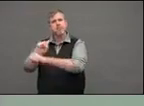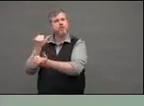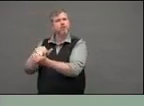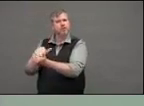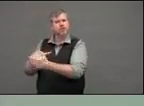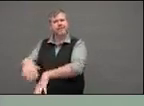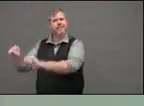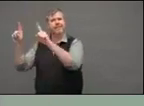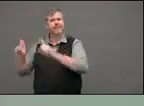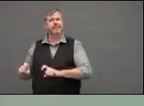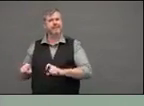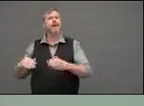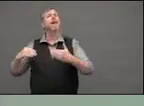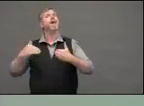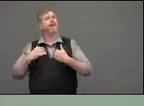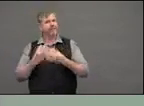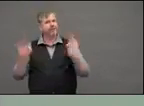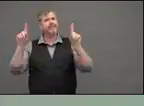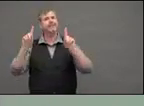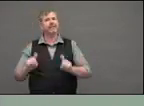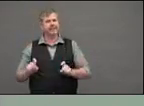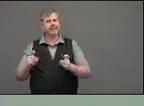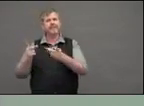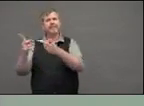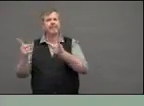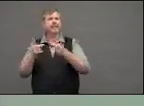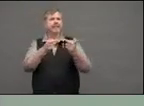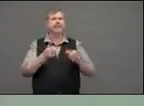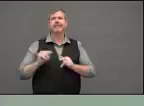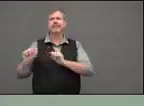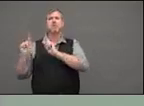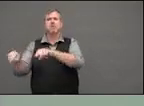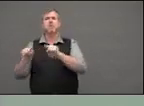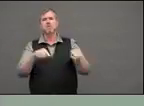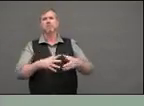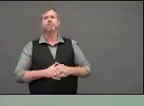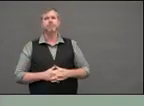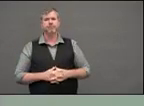um go to them and make sure you you go early as well because